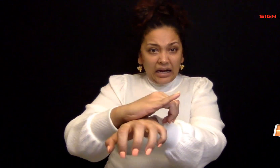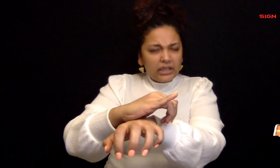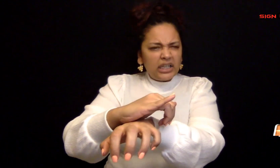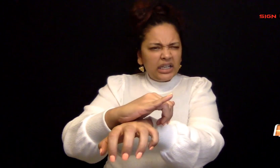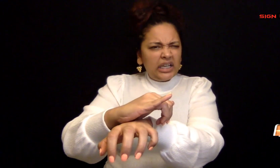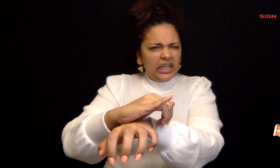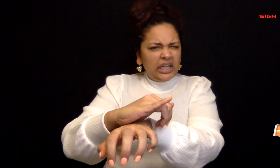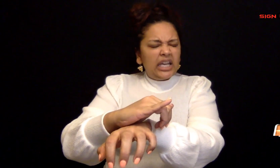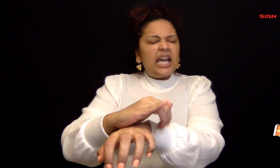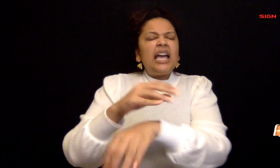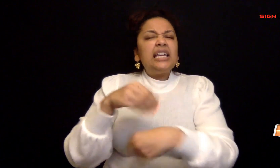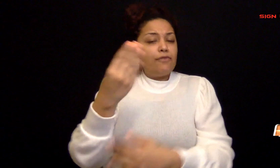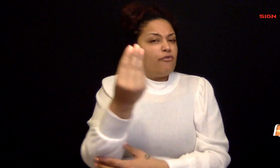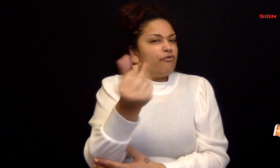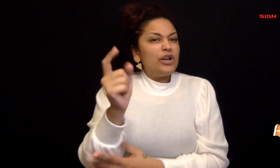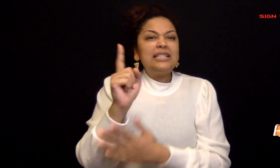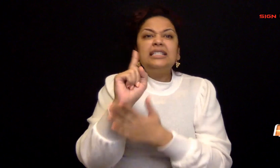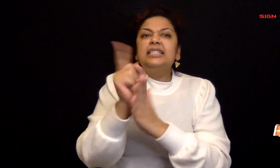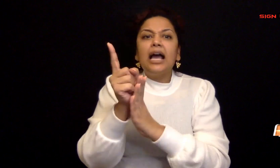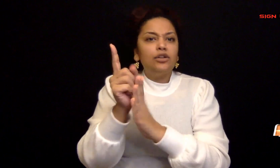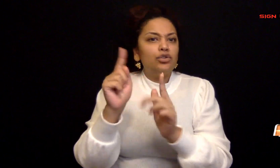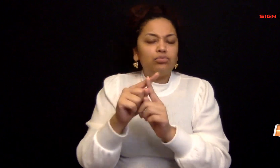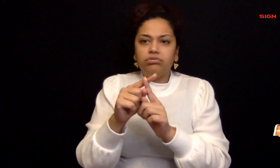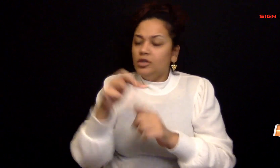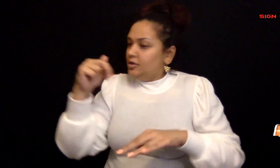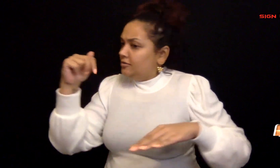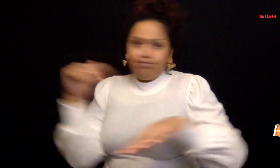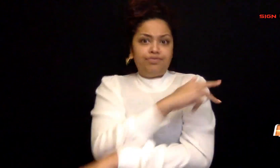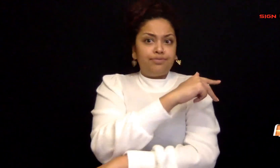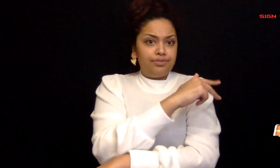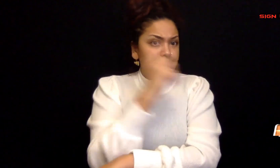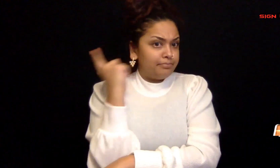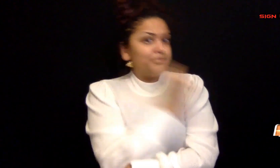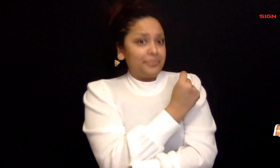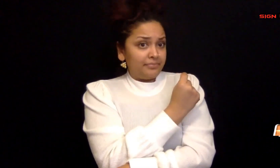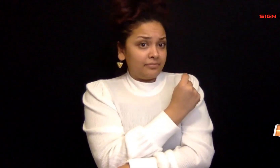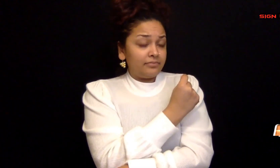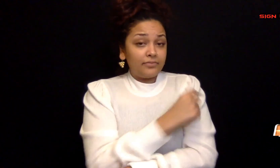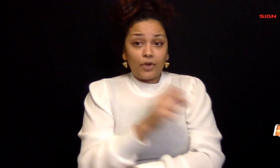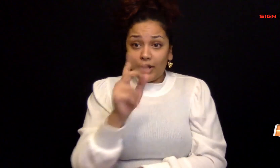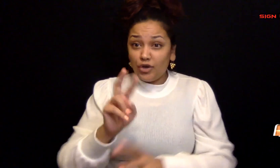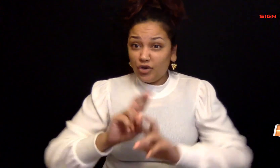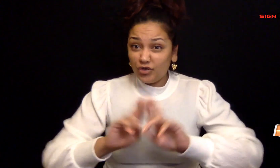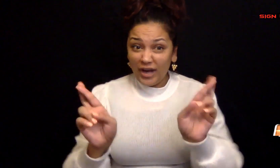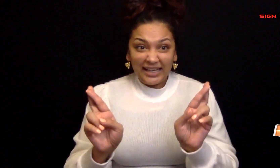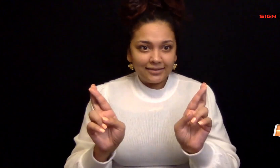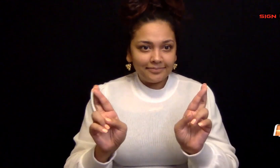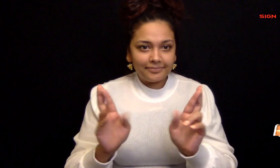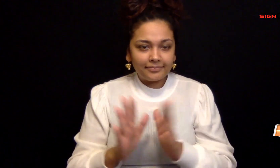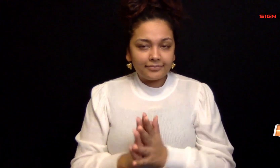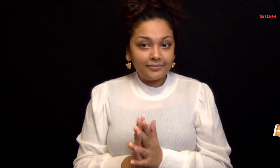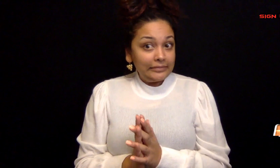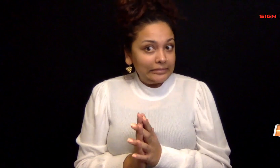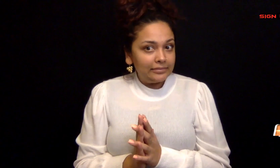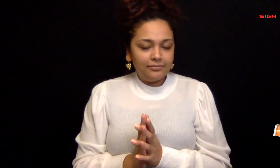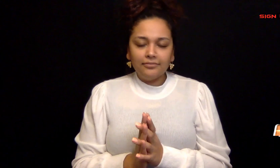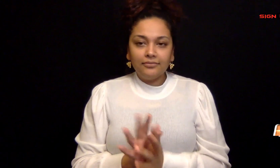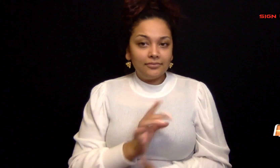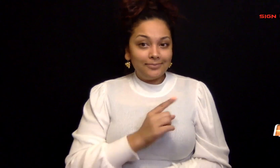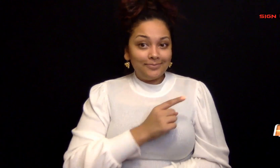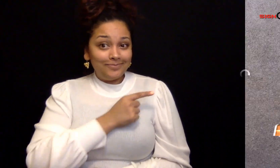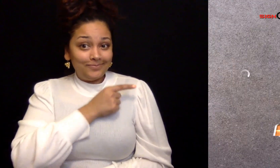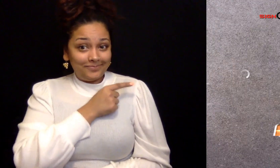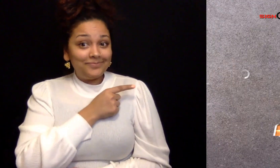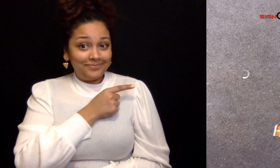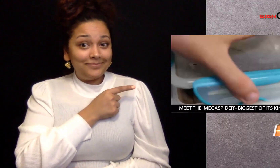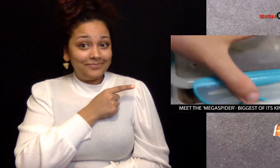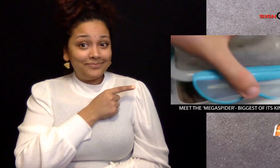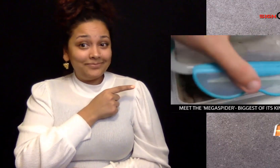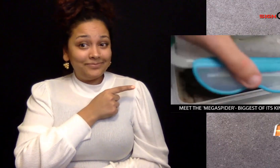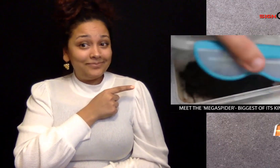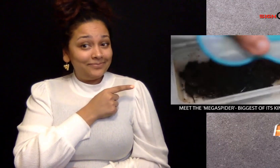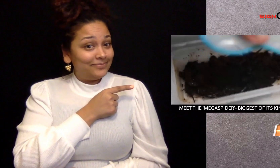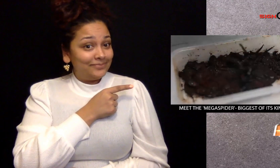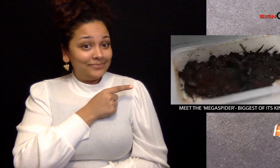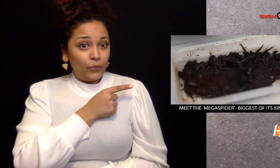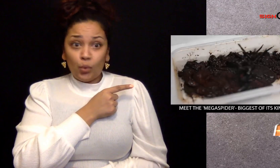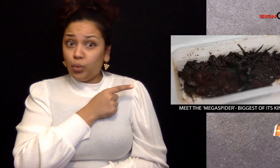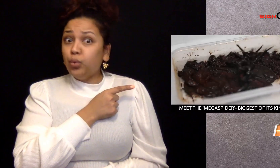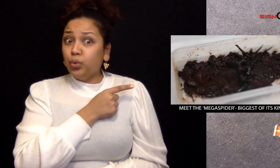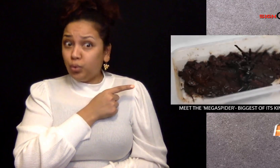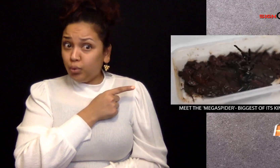to give you a few seconds to turn away okay ready